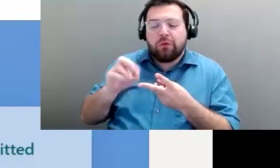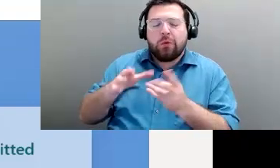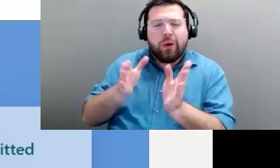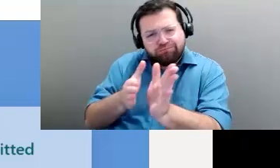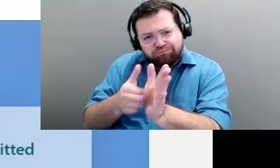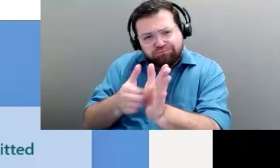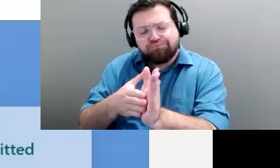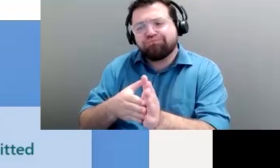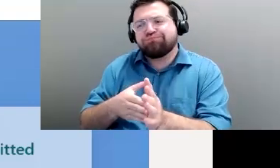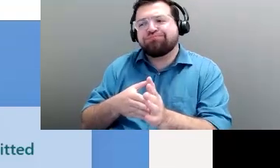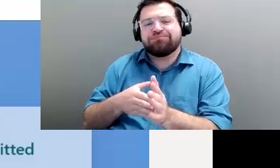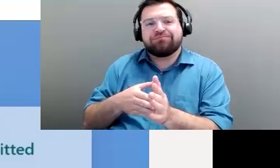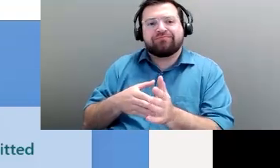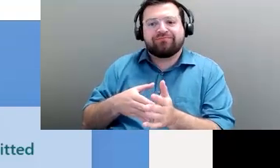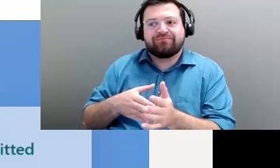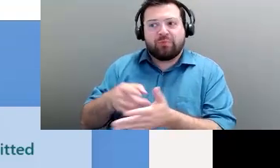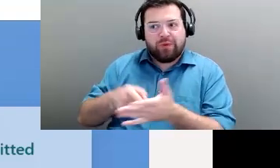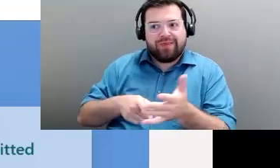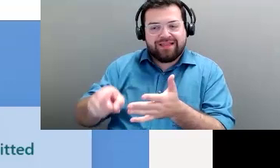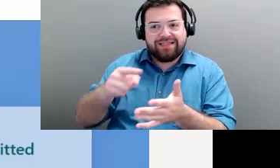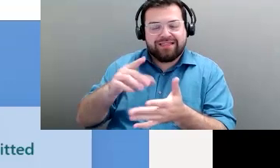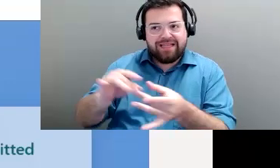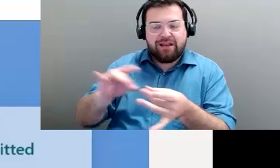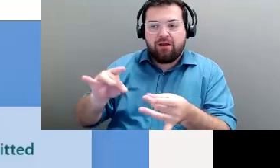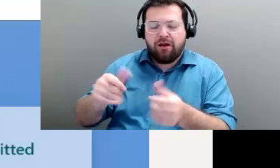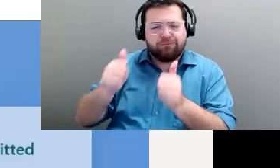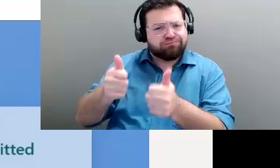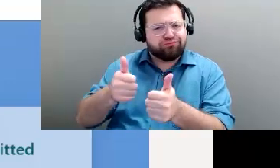and validating what they say, that is definitely RSI.